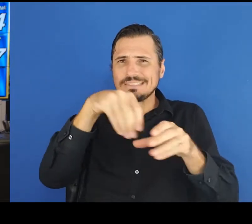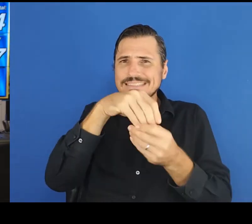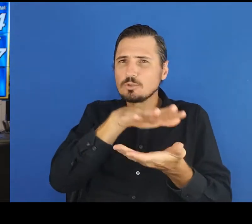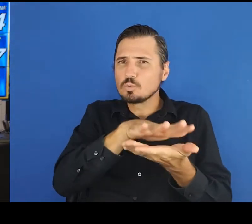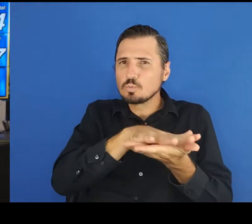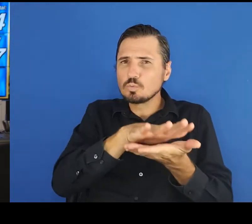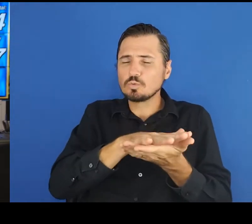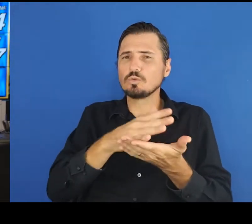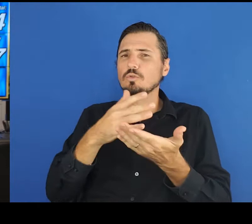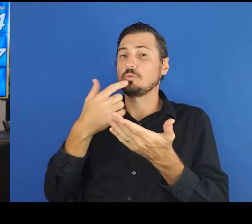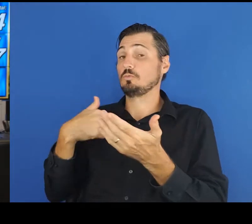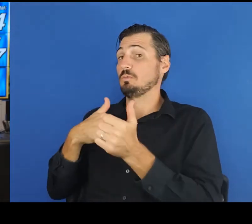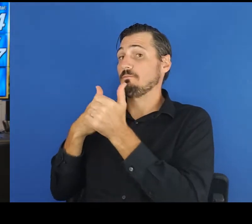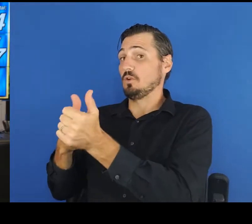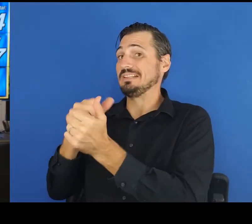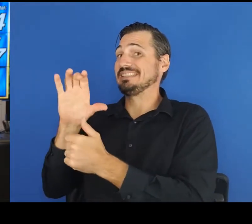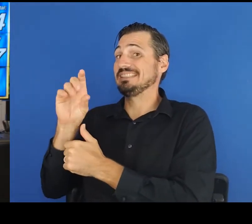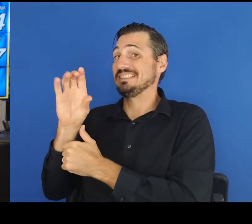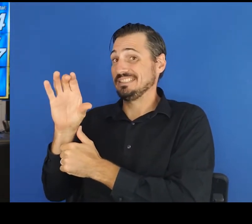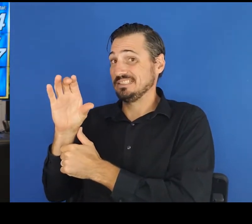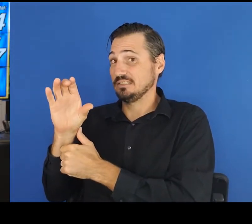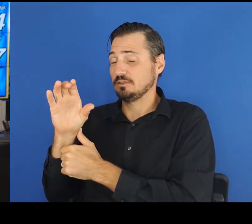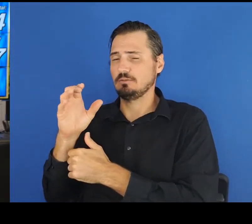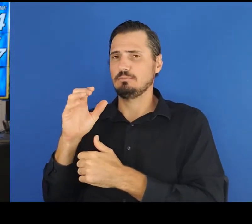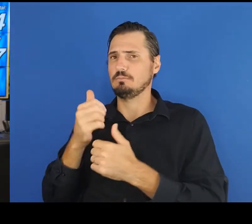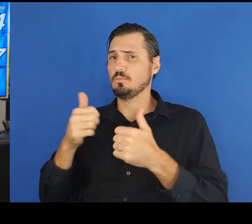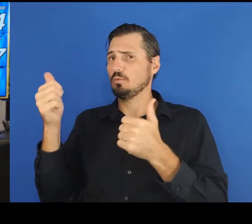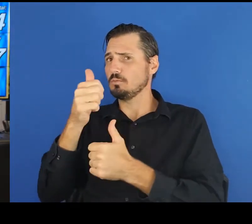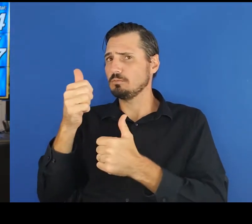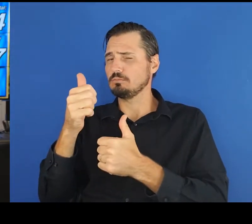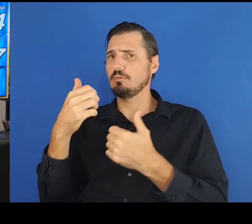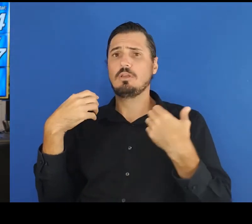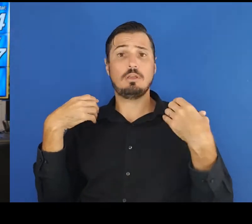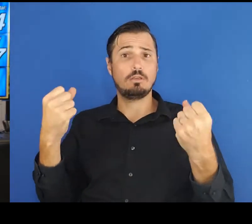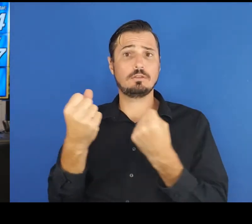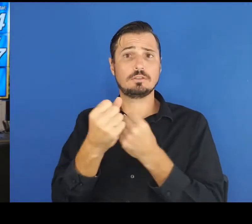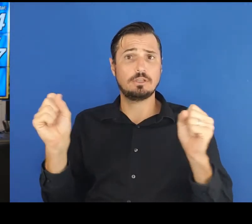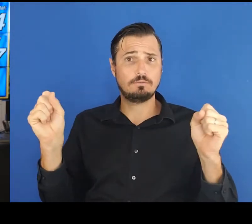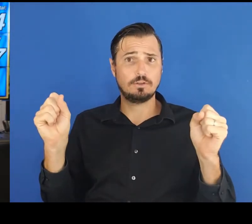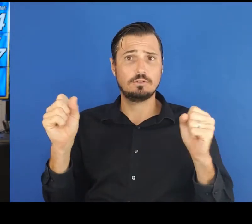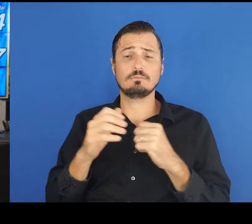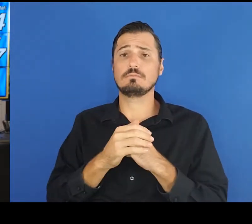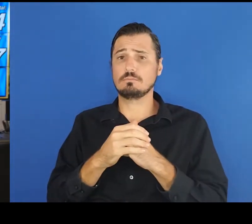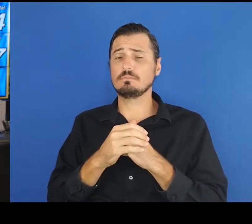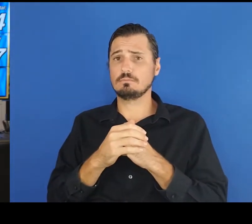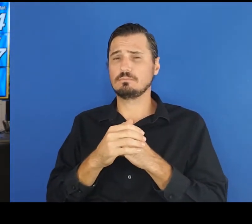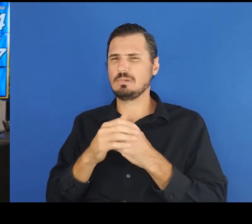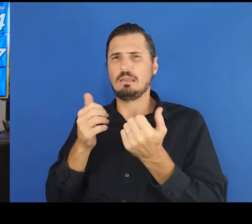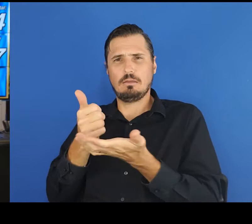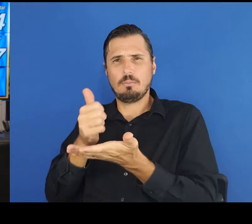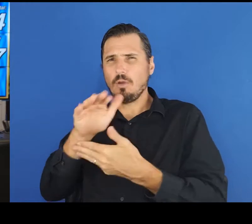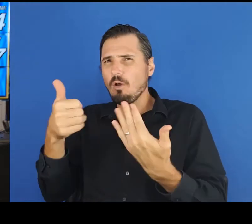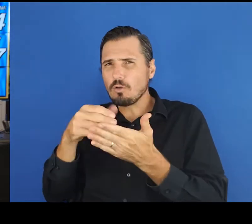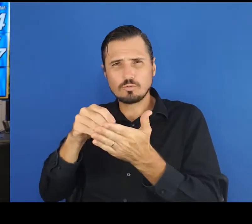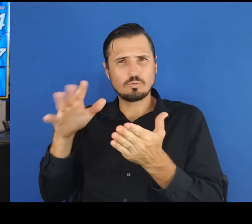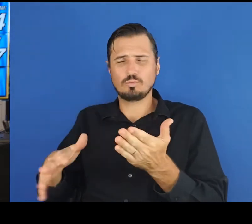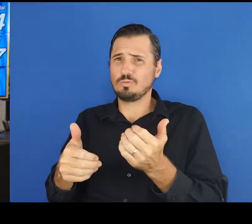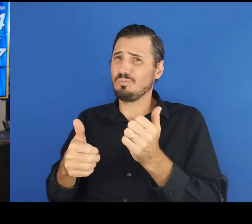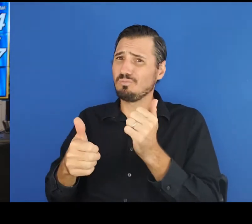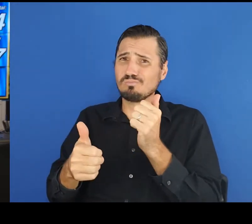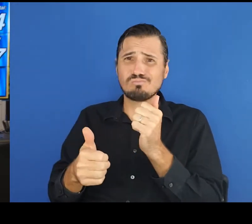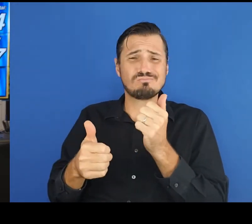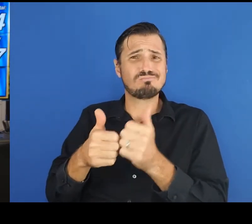guidance. Our priorities are health and safety, reaching all of our students - especially the most vulnerable - and having a positive impact on our families.